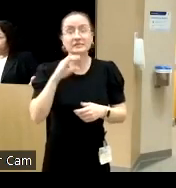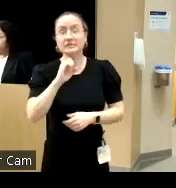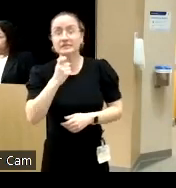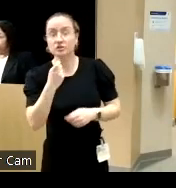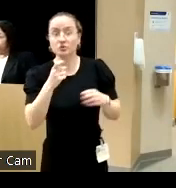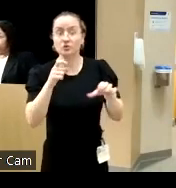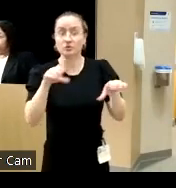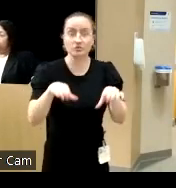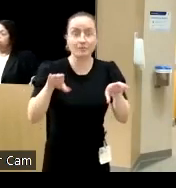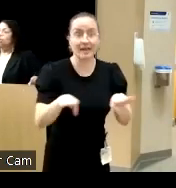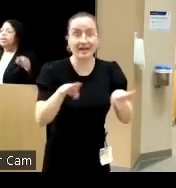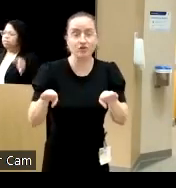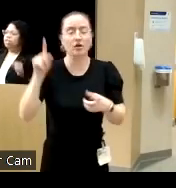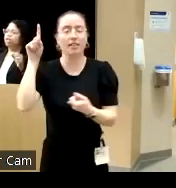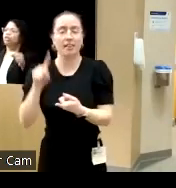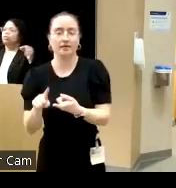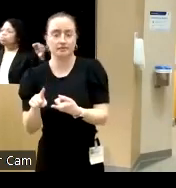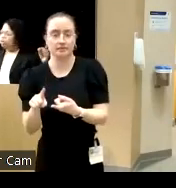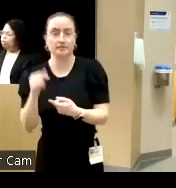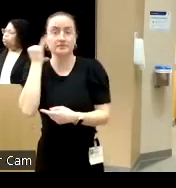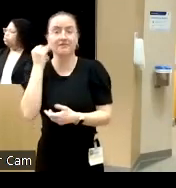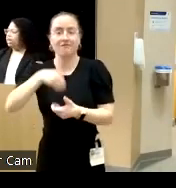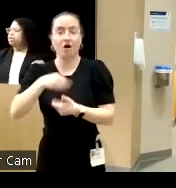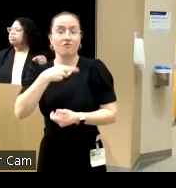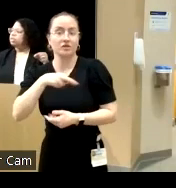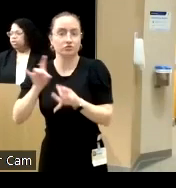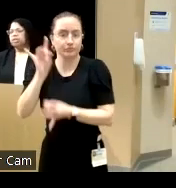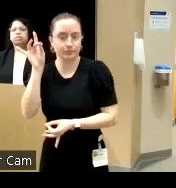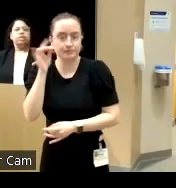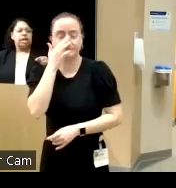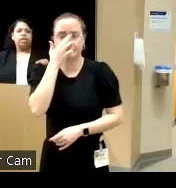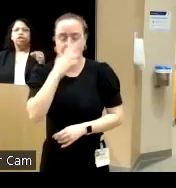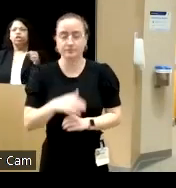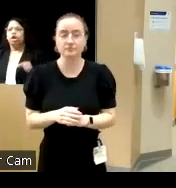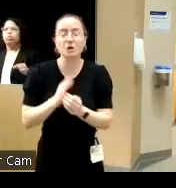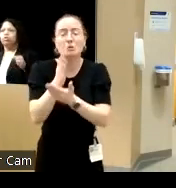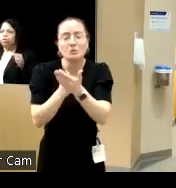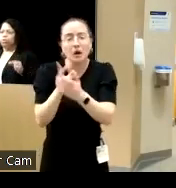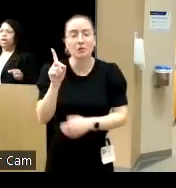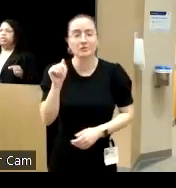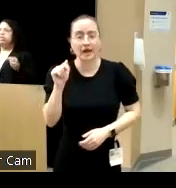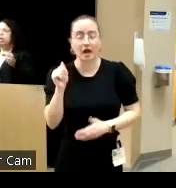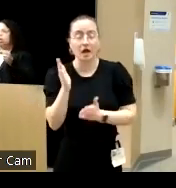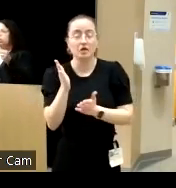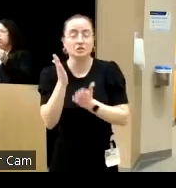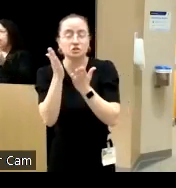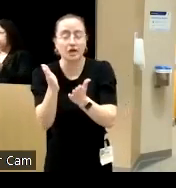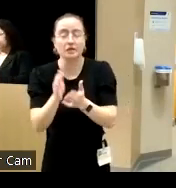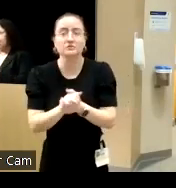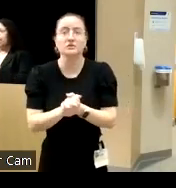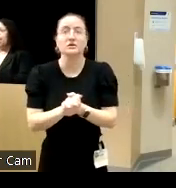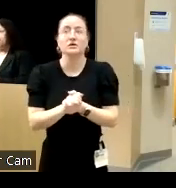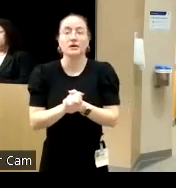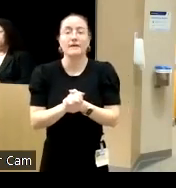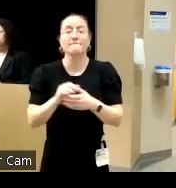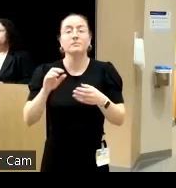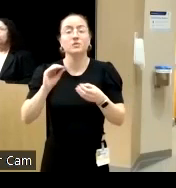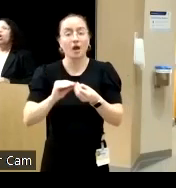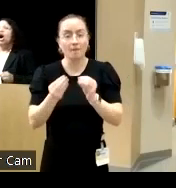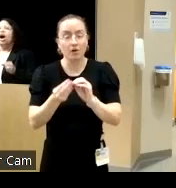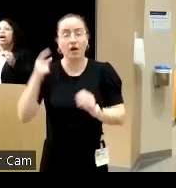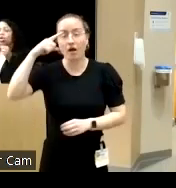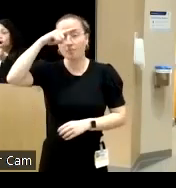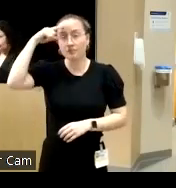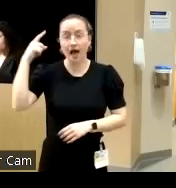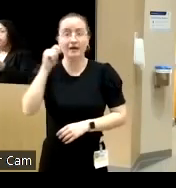activity so even though Pew data suggests that the numbers or the rates of black adolescents who